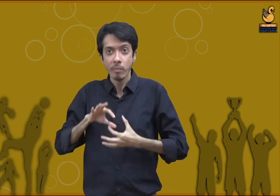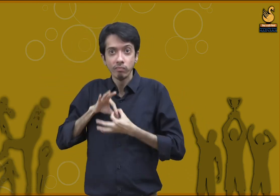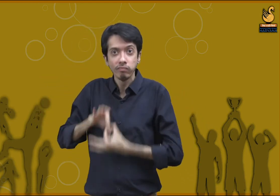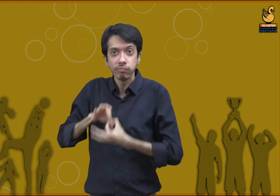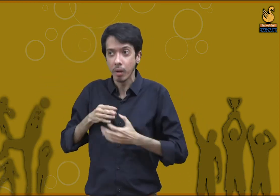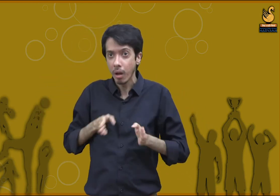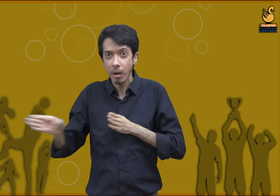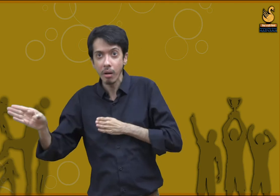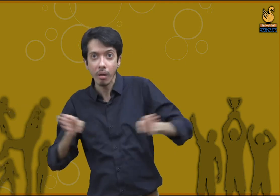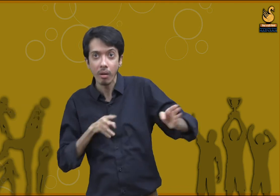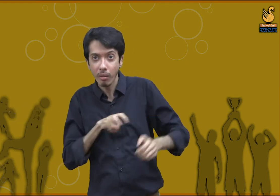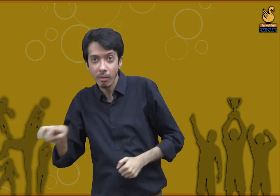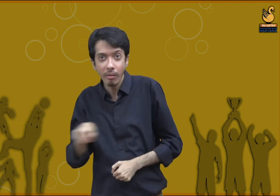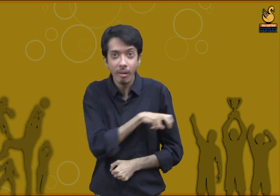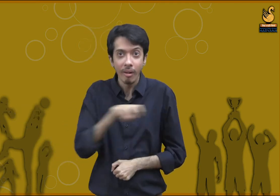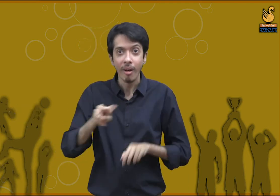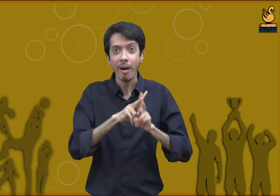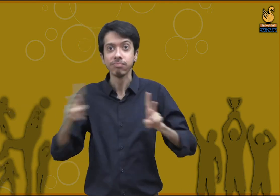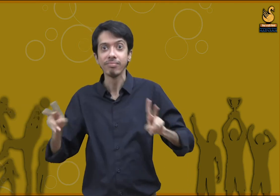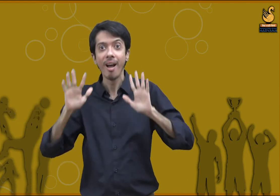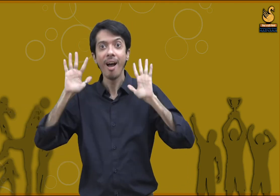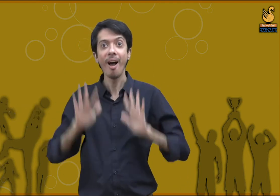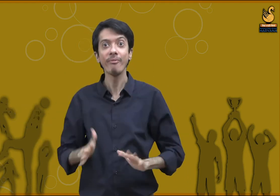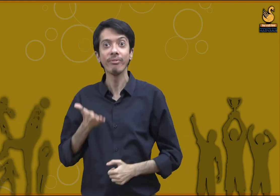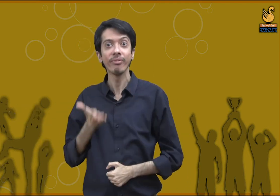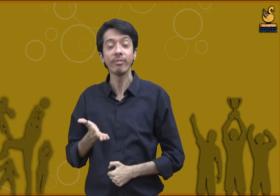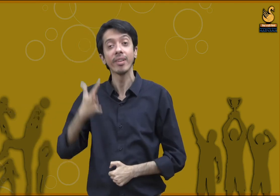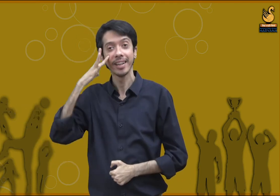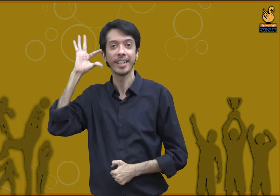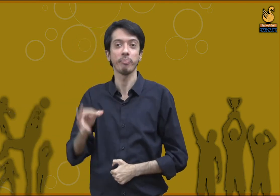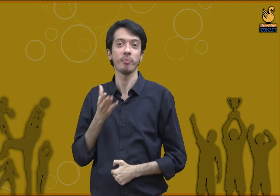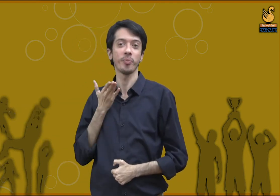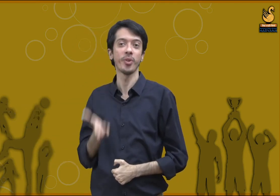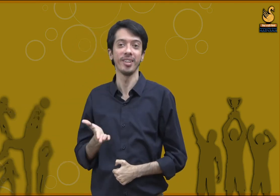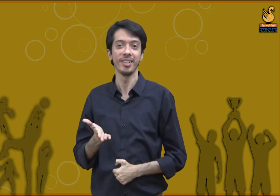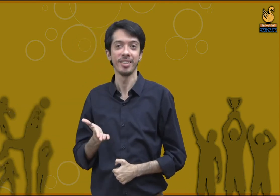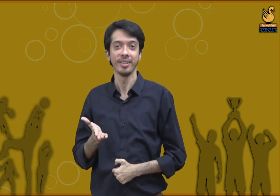The players must have perception anticipation and decision making skills.